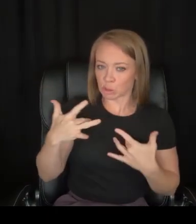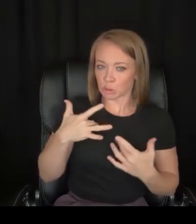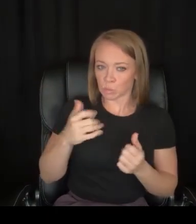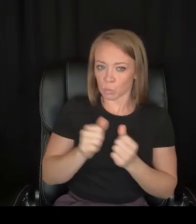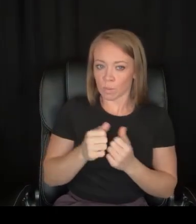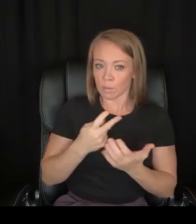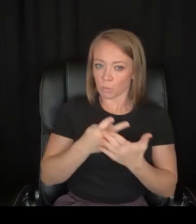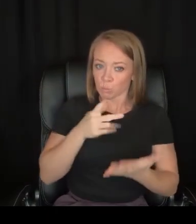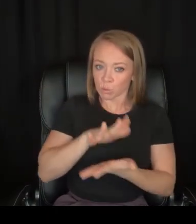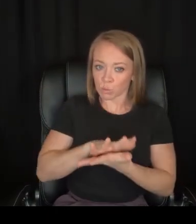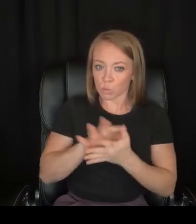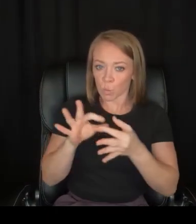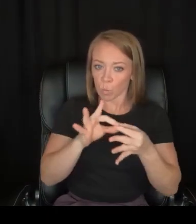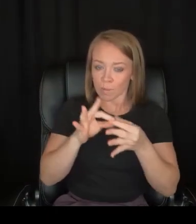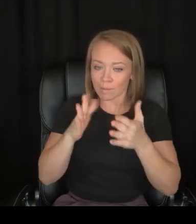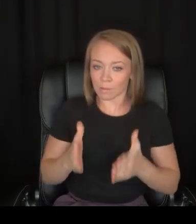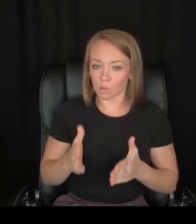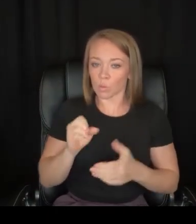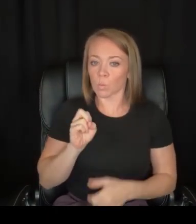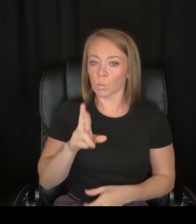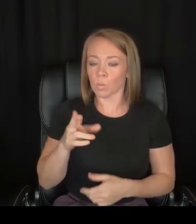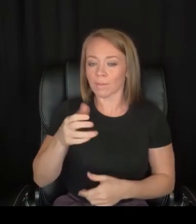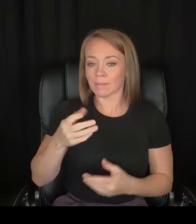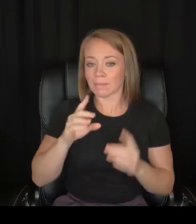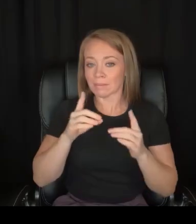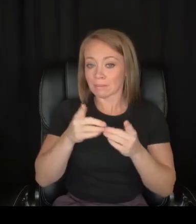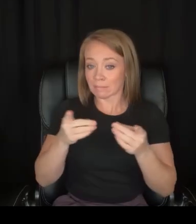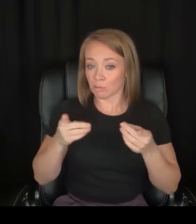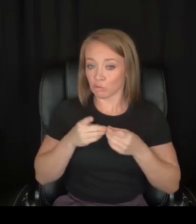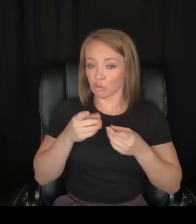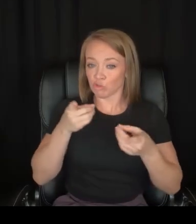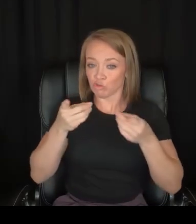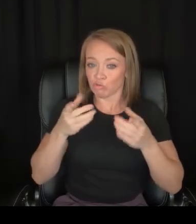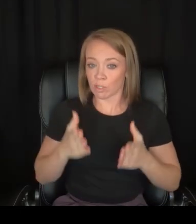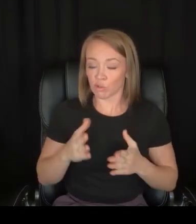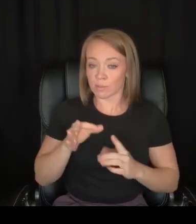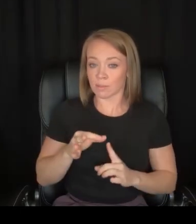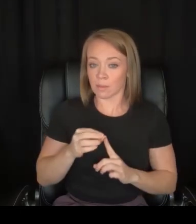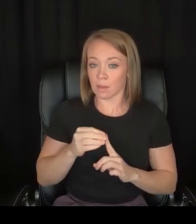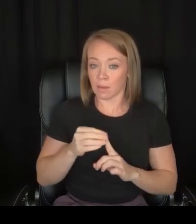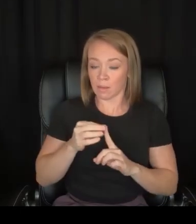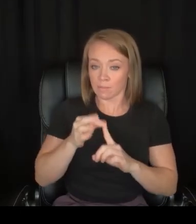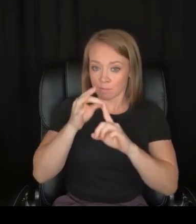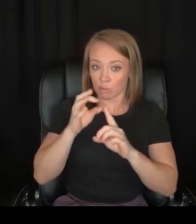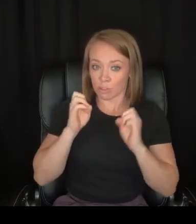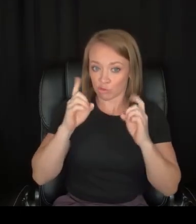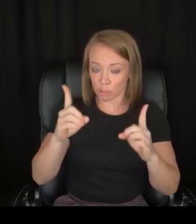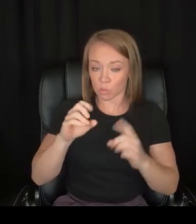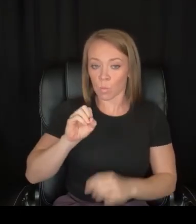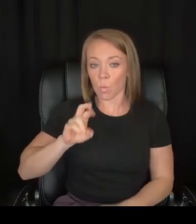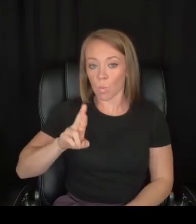preschool coordinator or the district's director of special education or the 504 coordinator for guidance.